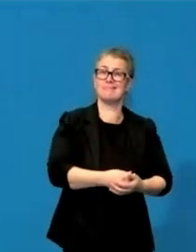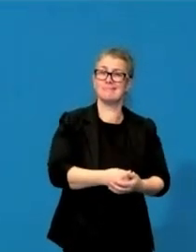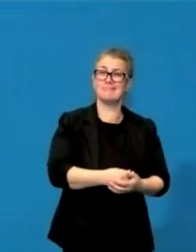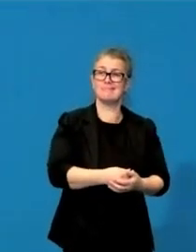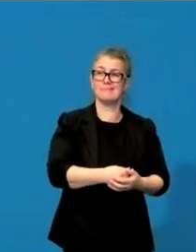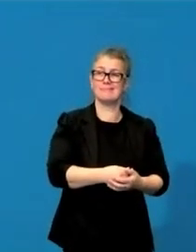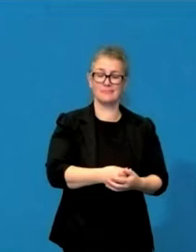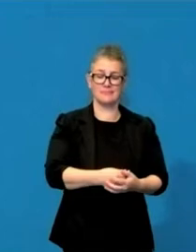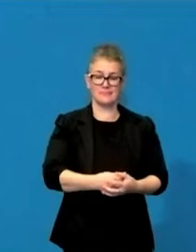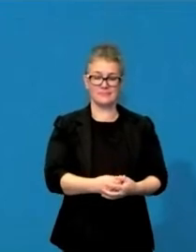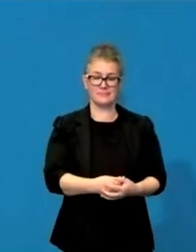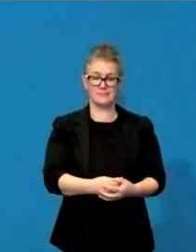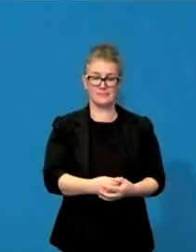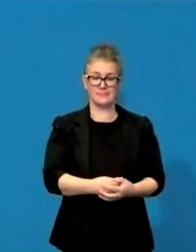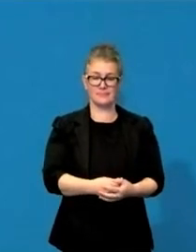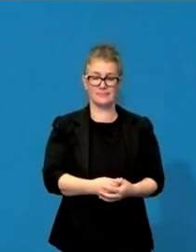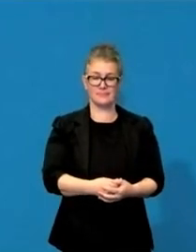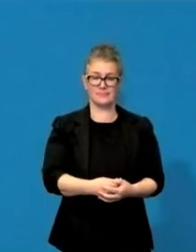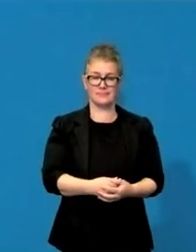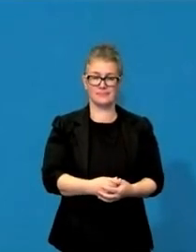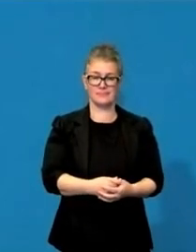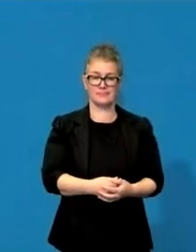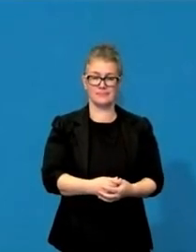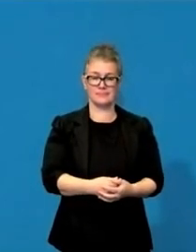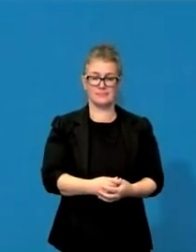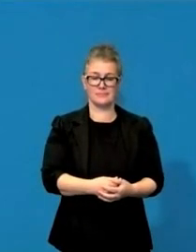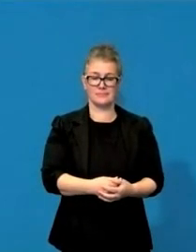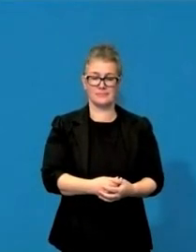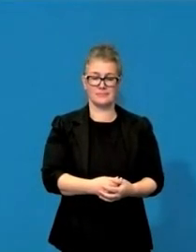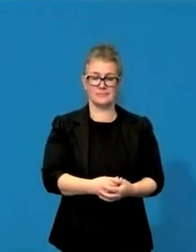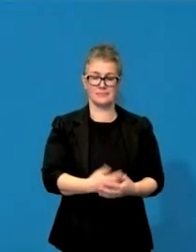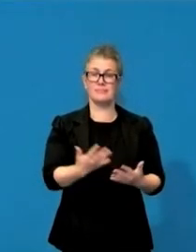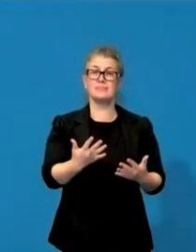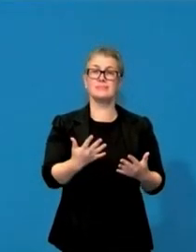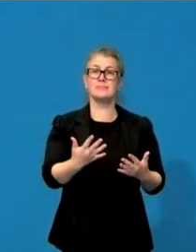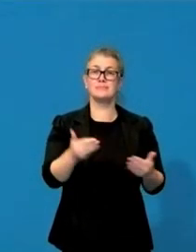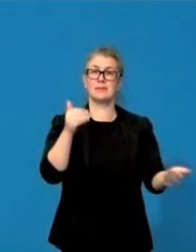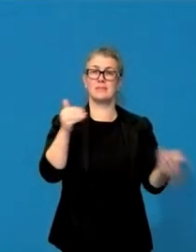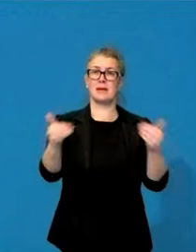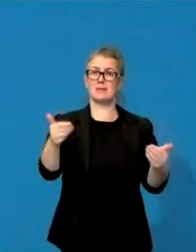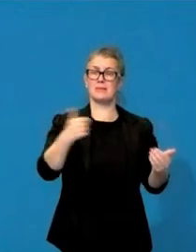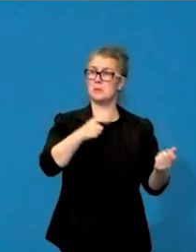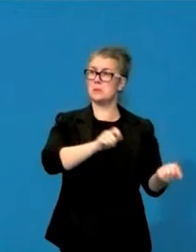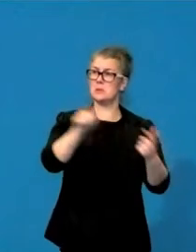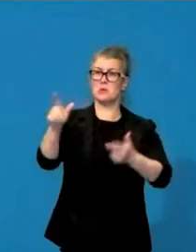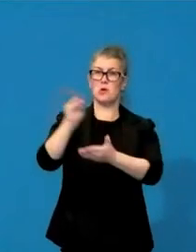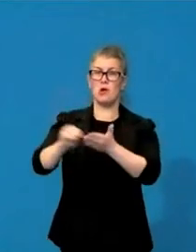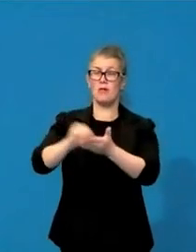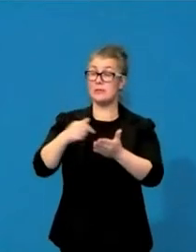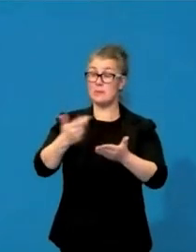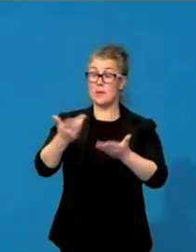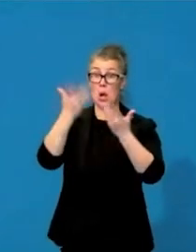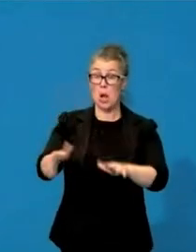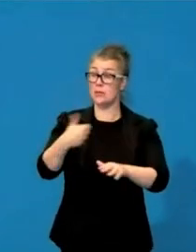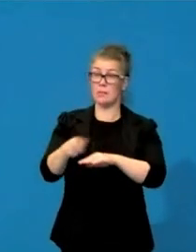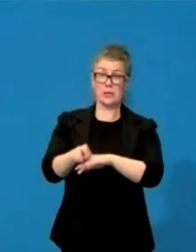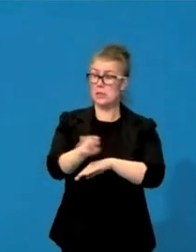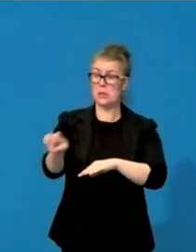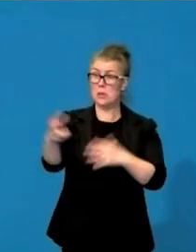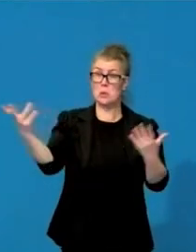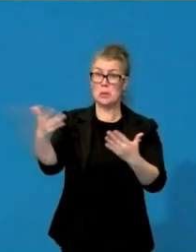know. Instead of me going to your office and getting lost 10 times before I find the door